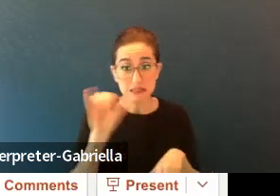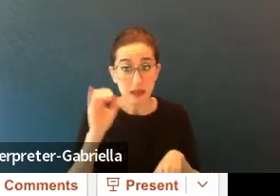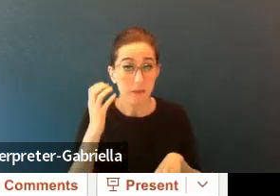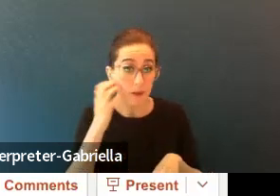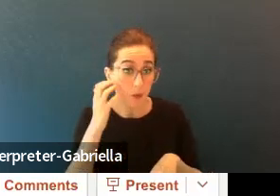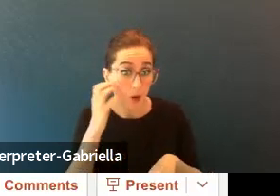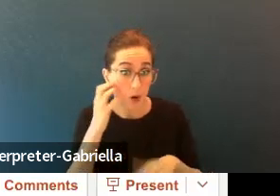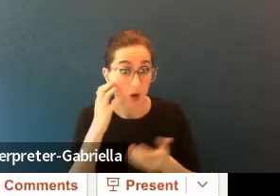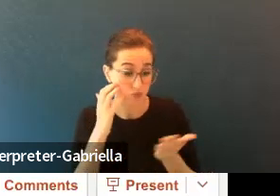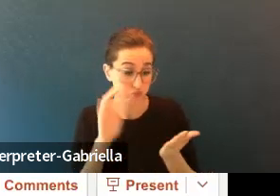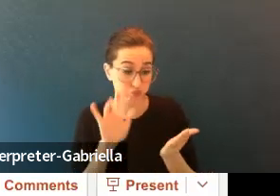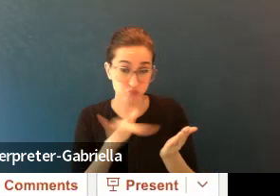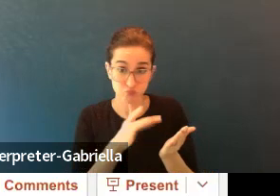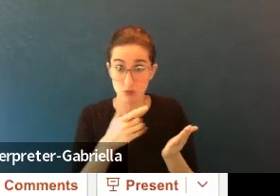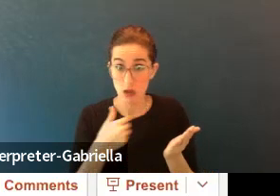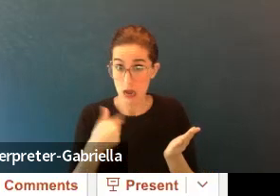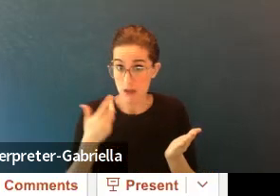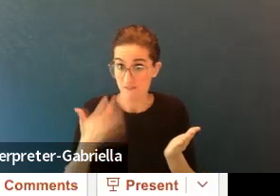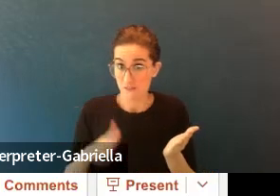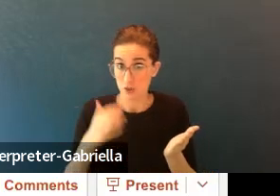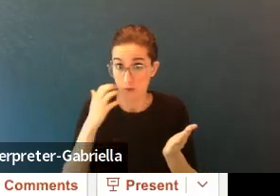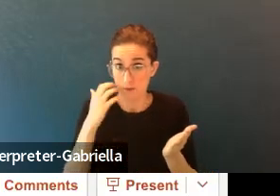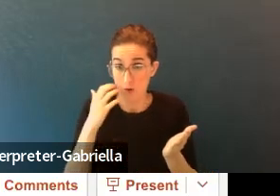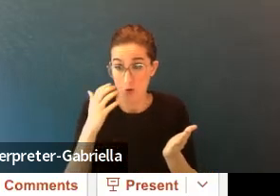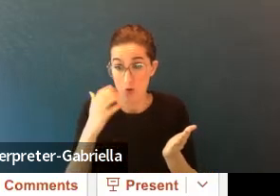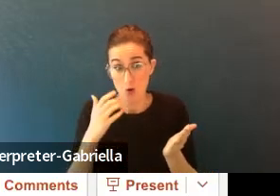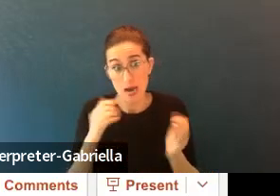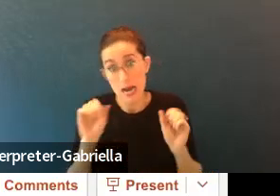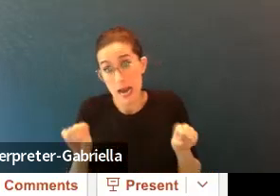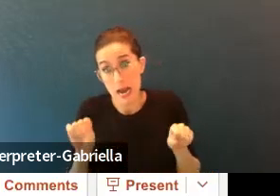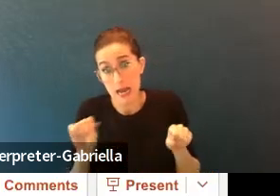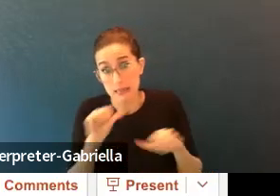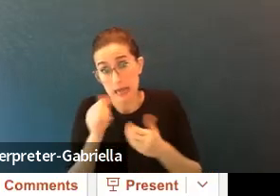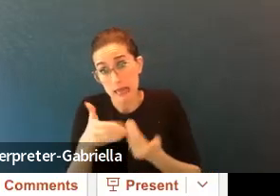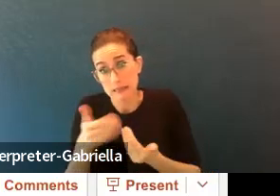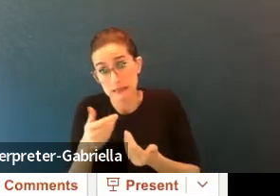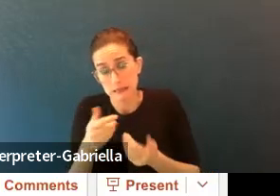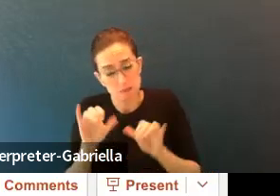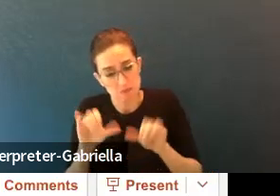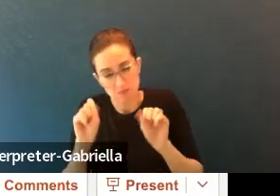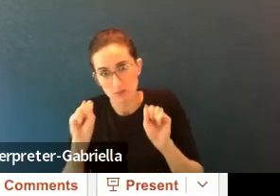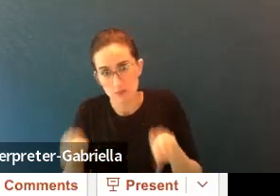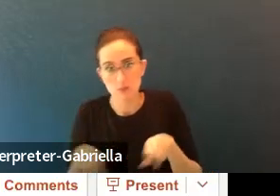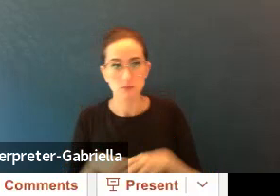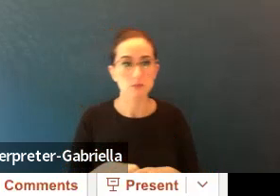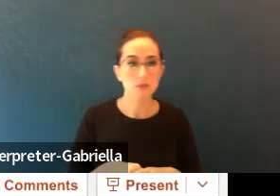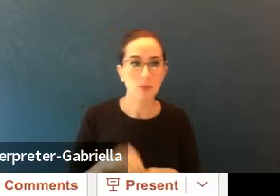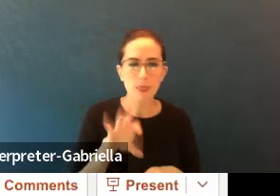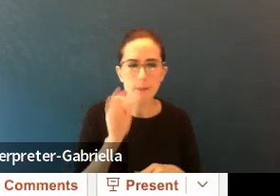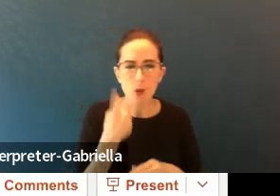It's not quite as easy because phones are pretty small, but pick one of those categories. Start strong, stay strong or finish strong,